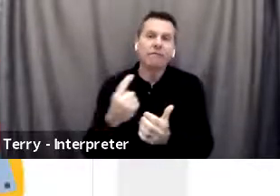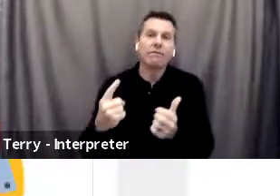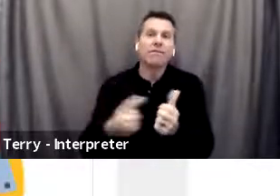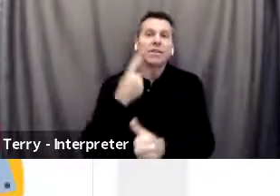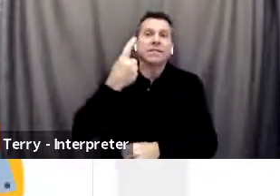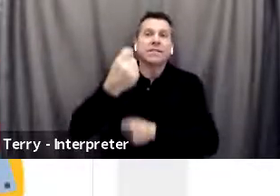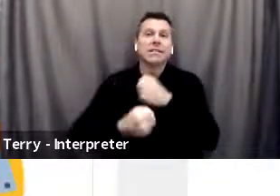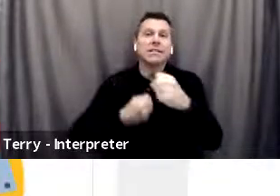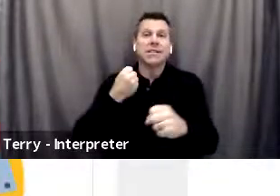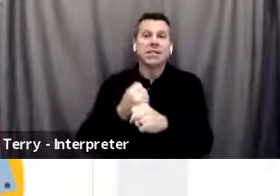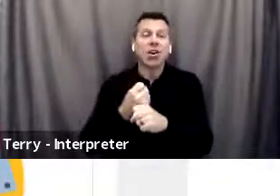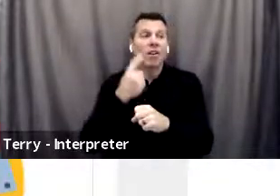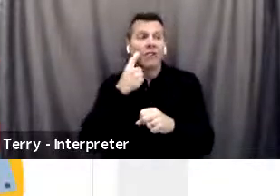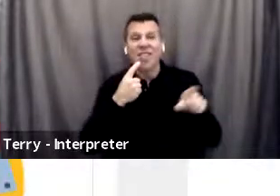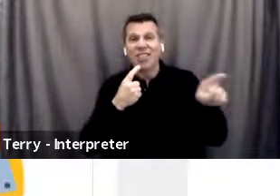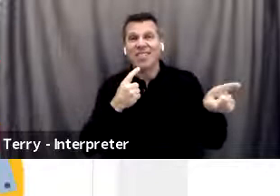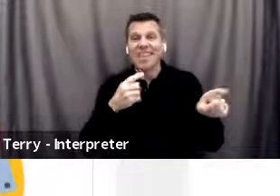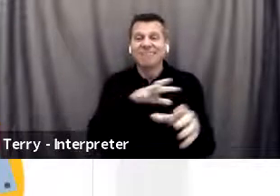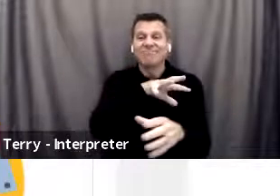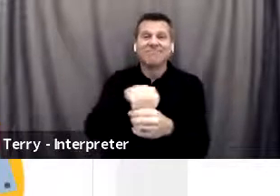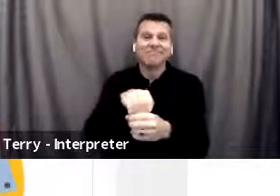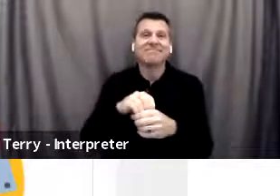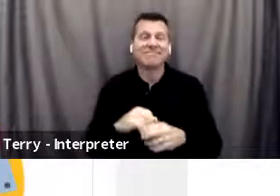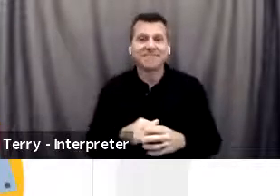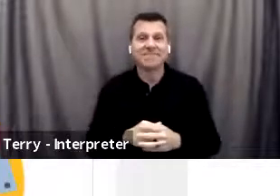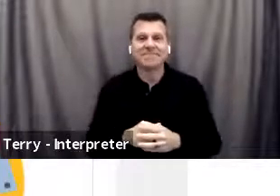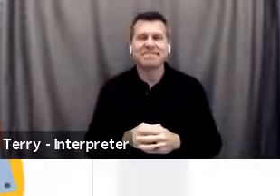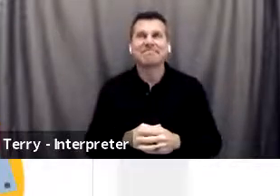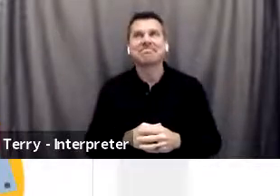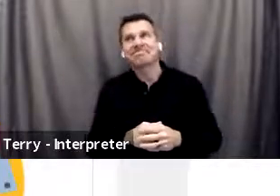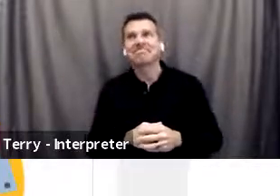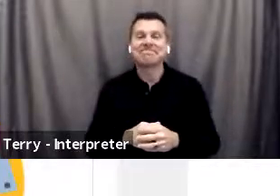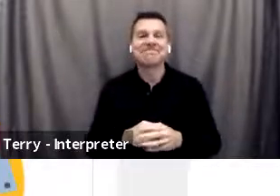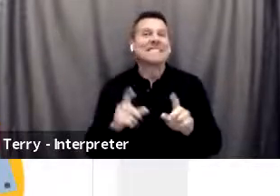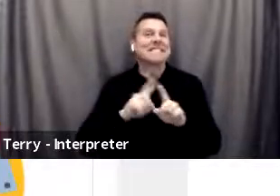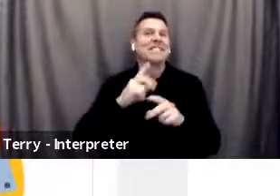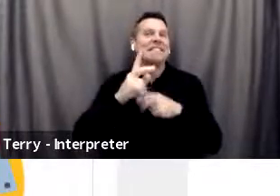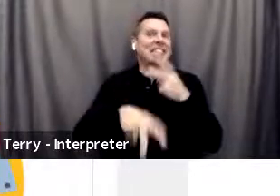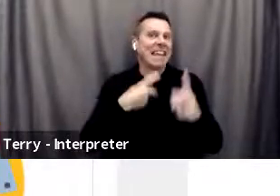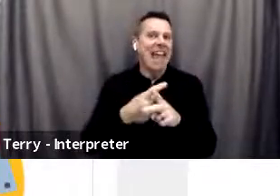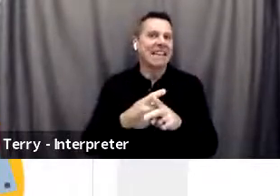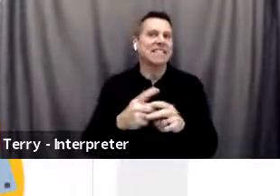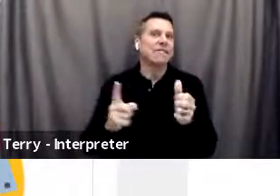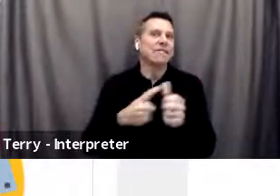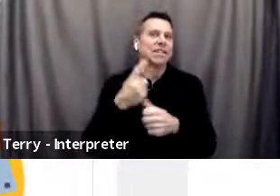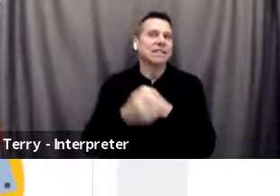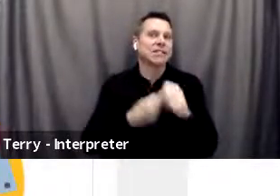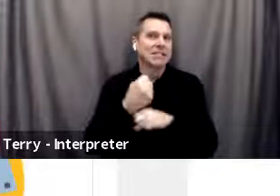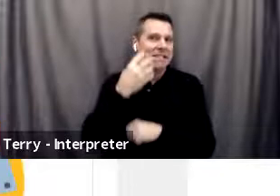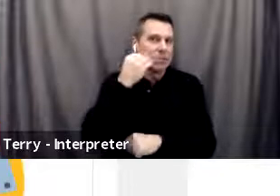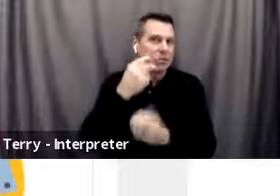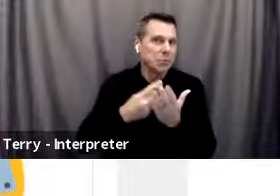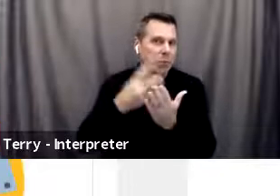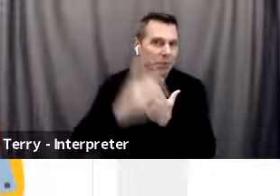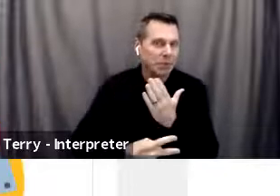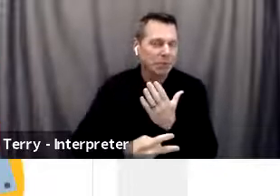population. There are many different kinds of First Year Experience programs. And so we started this work by researching the